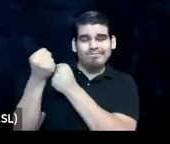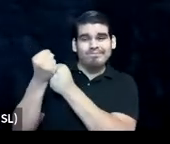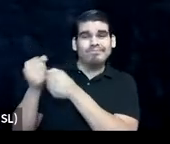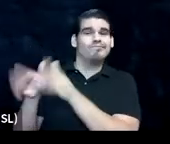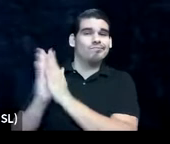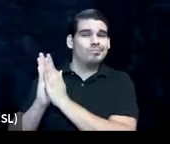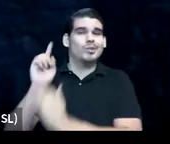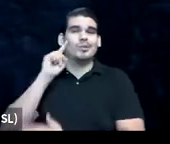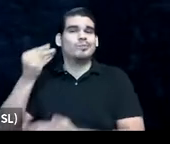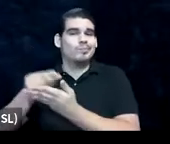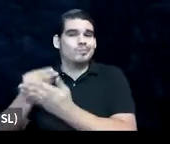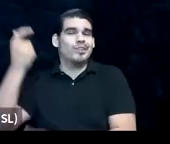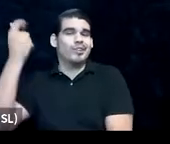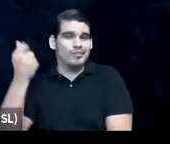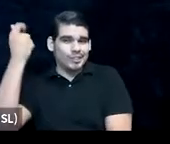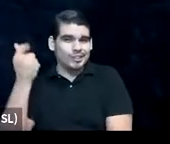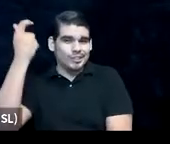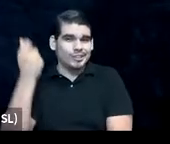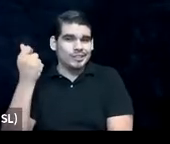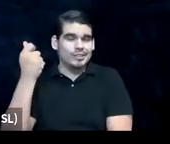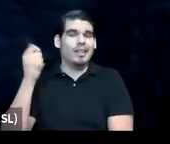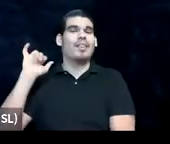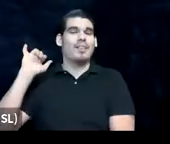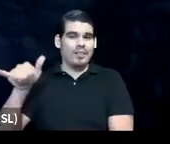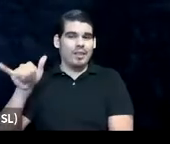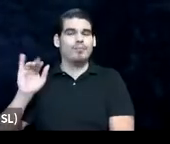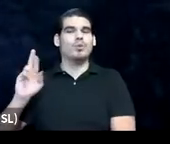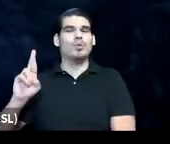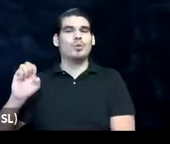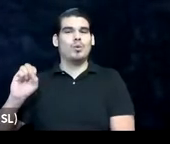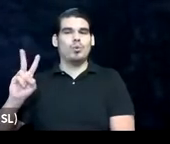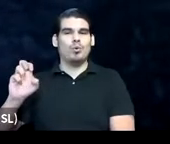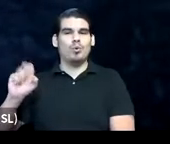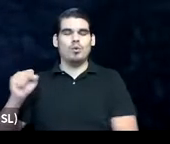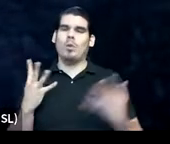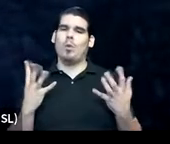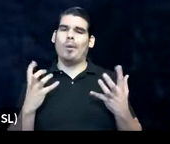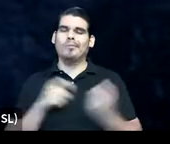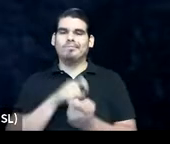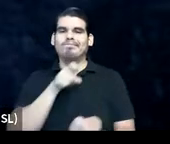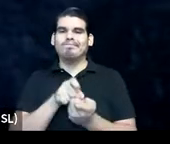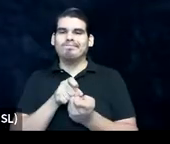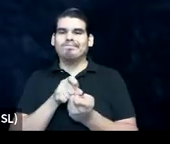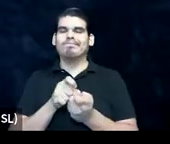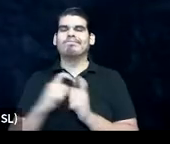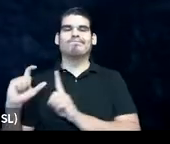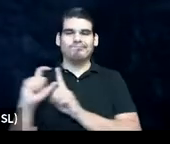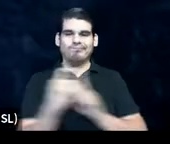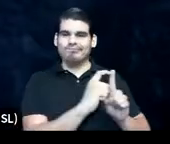Alright, so we're going to go into breakout rooms, one last time this will be the last time. So if there are other topics that came up